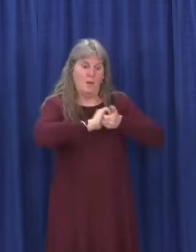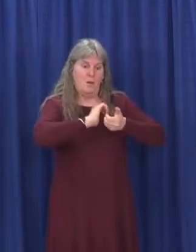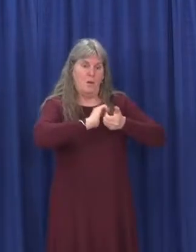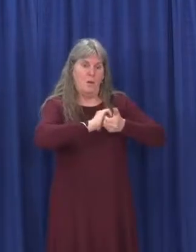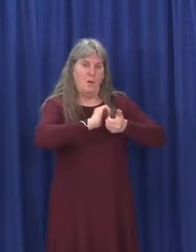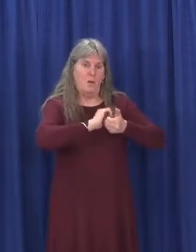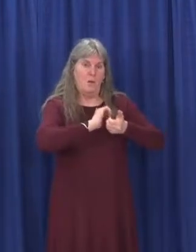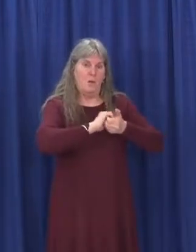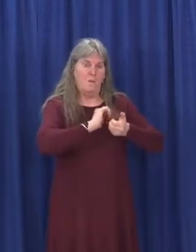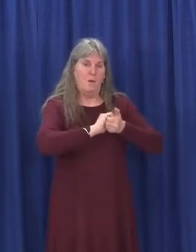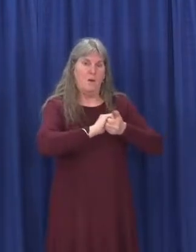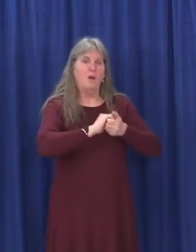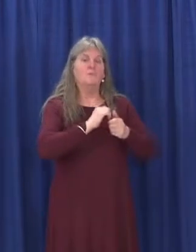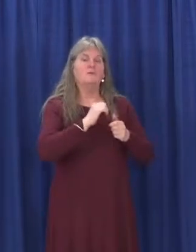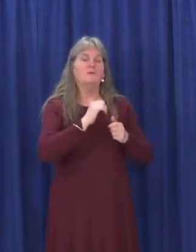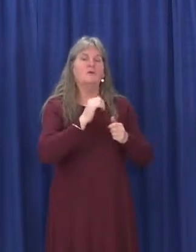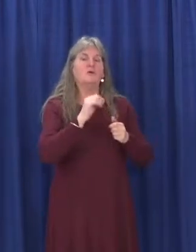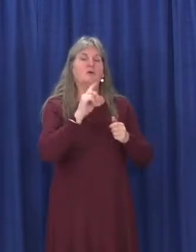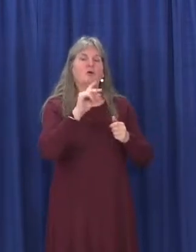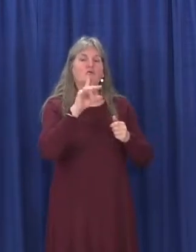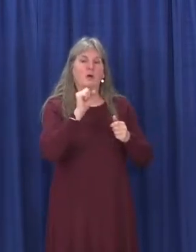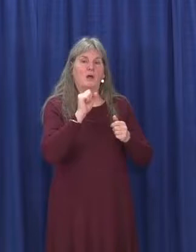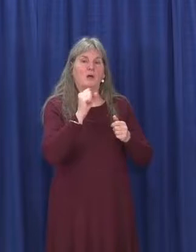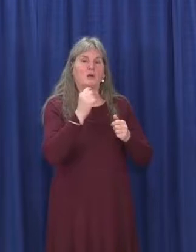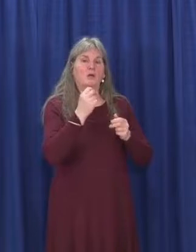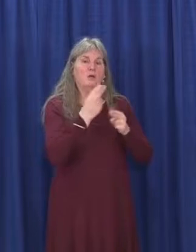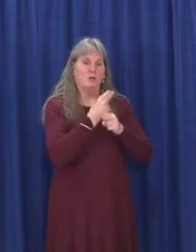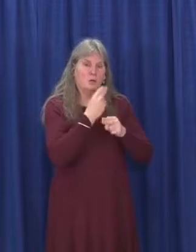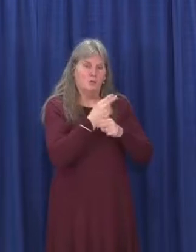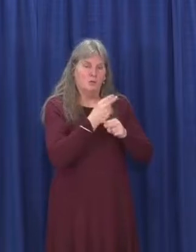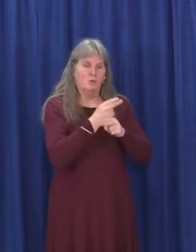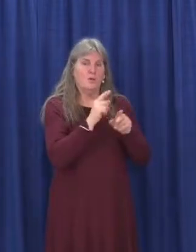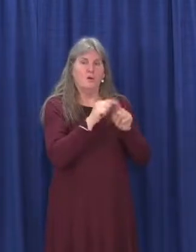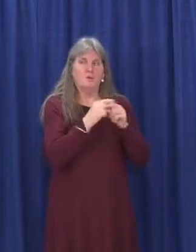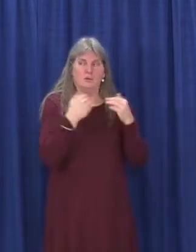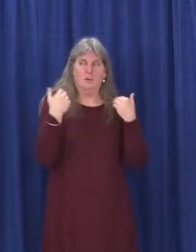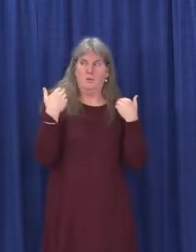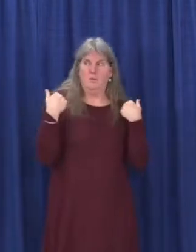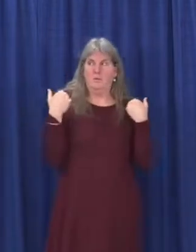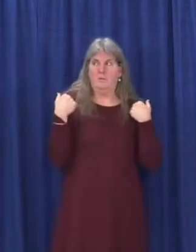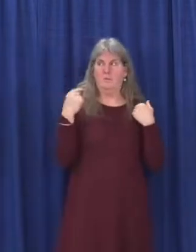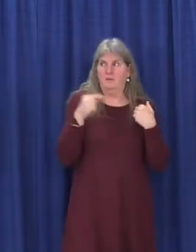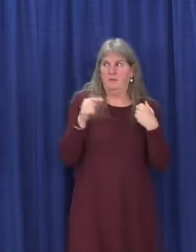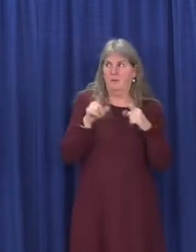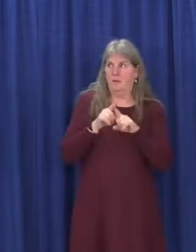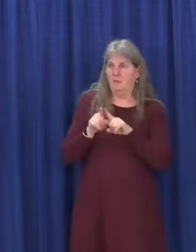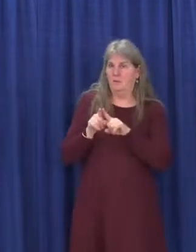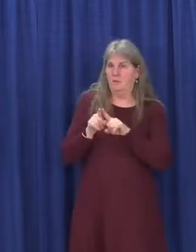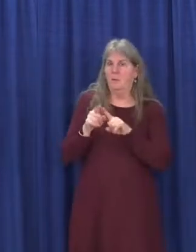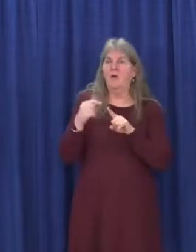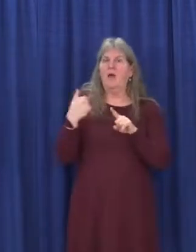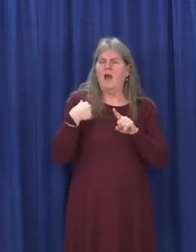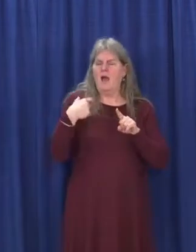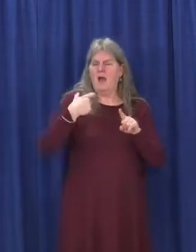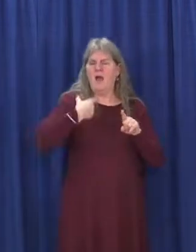including working with the minister in the government. I look forward to the mental health summit occurring next